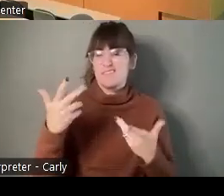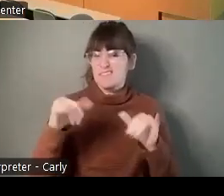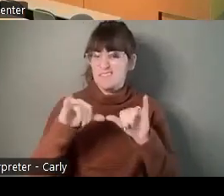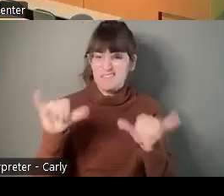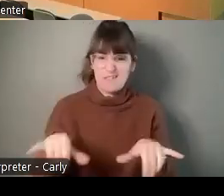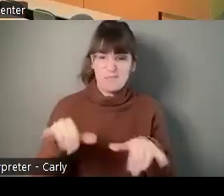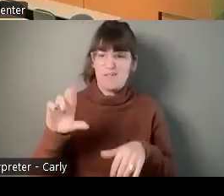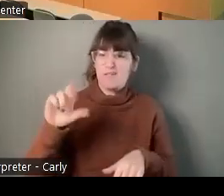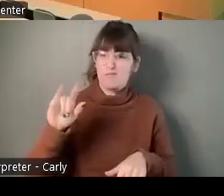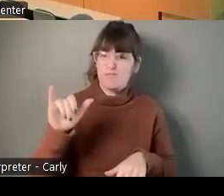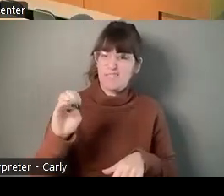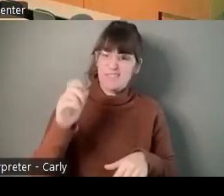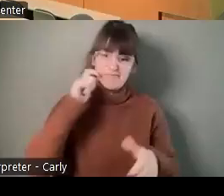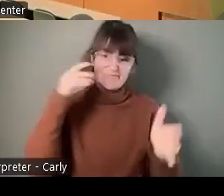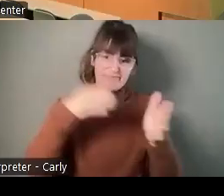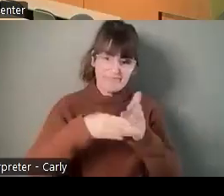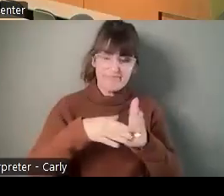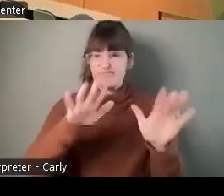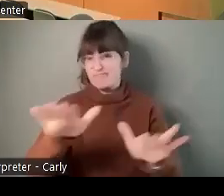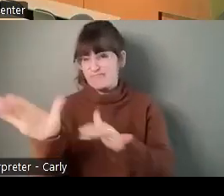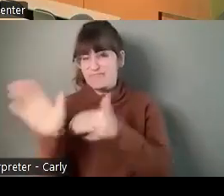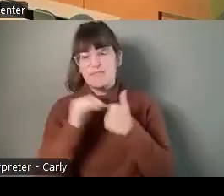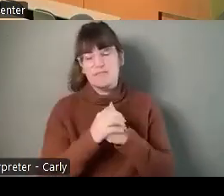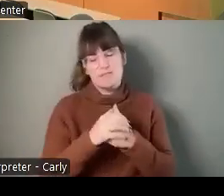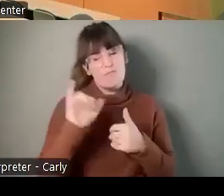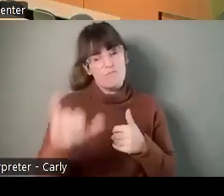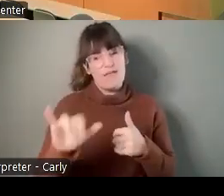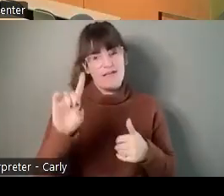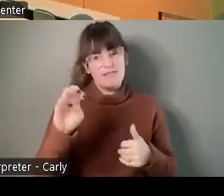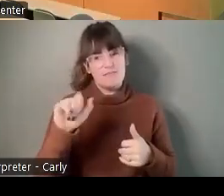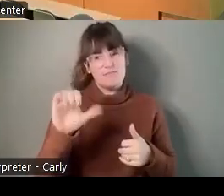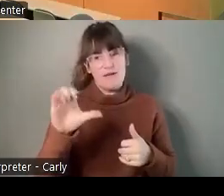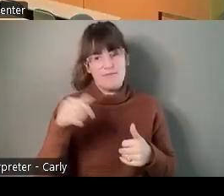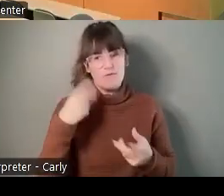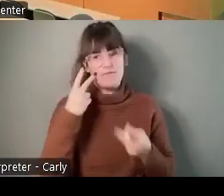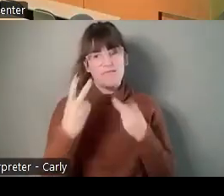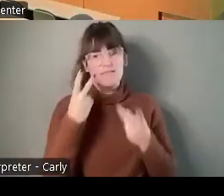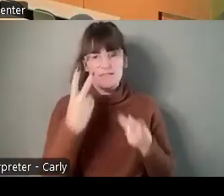why um that's kind of the um demographic that we had. What we've learned from talking with folks